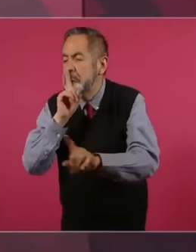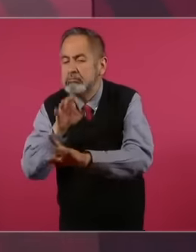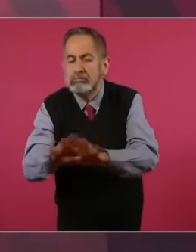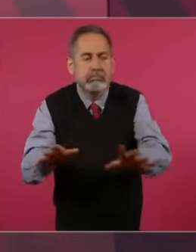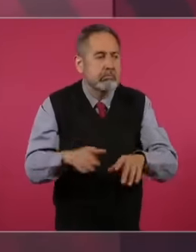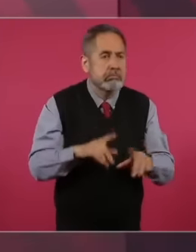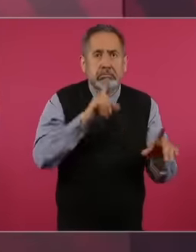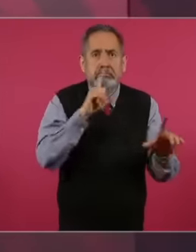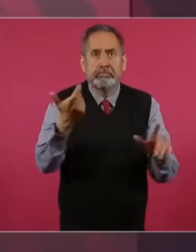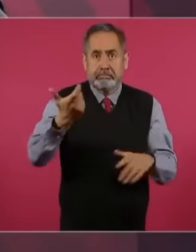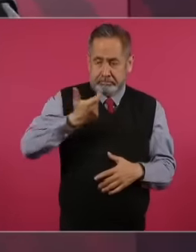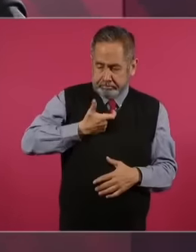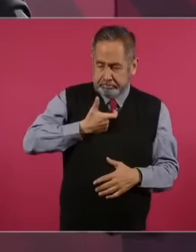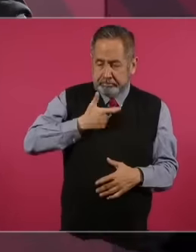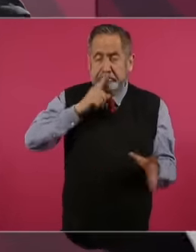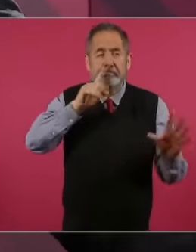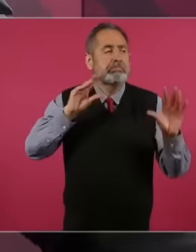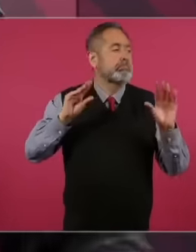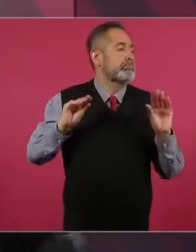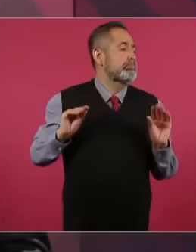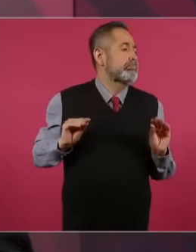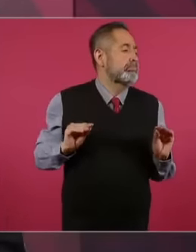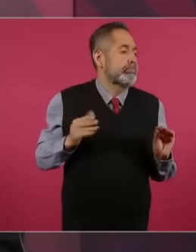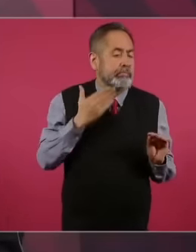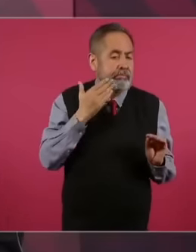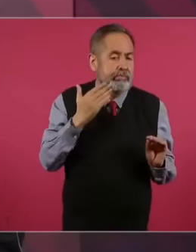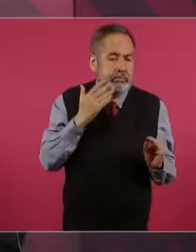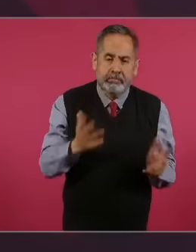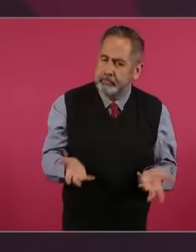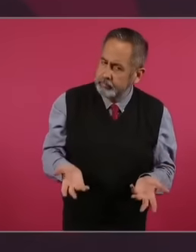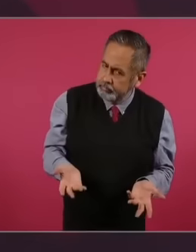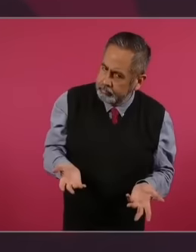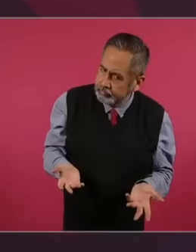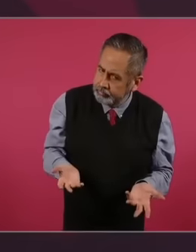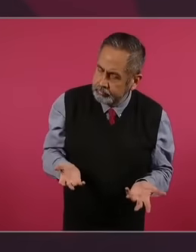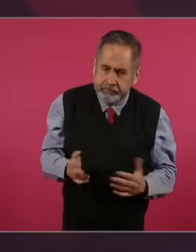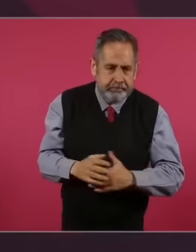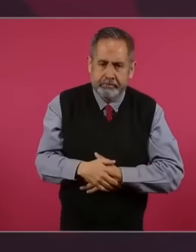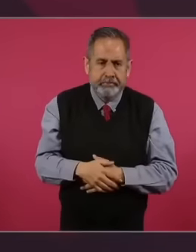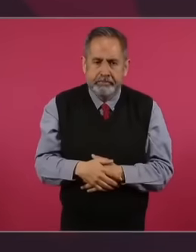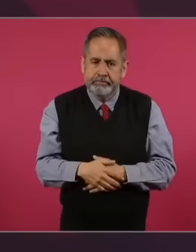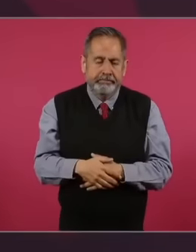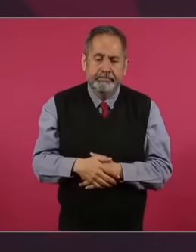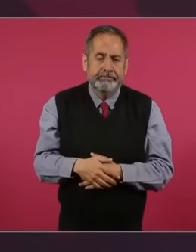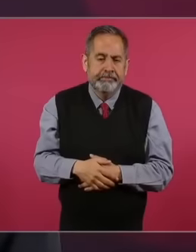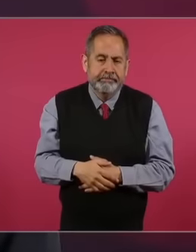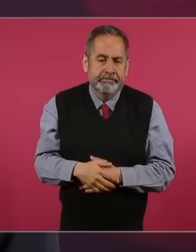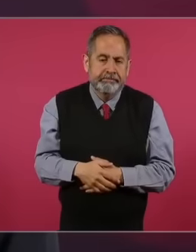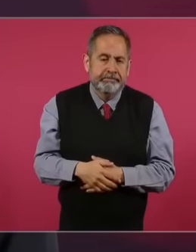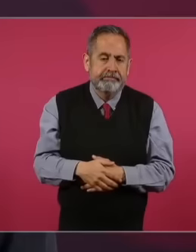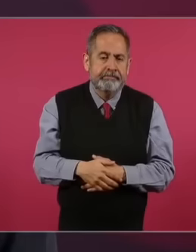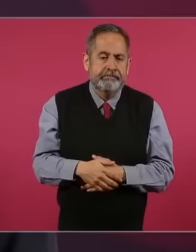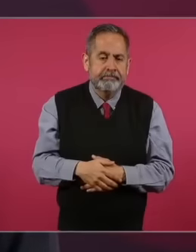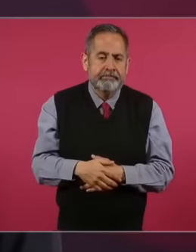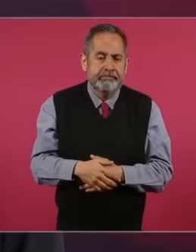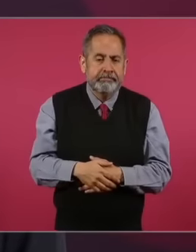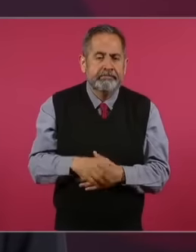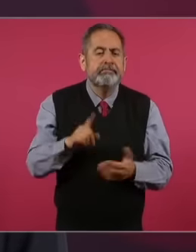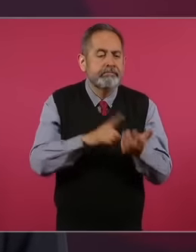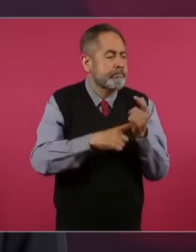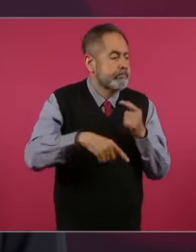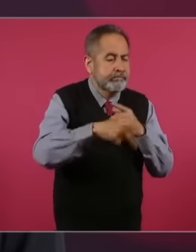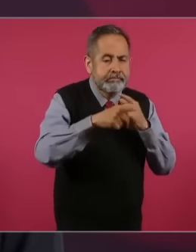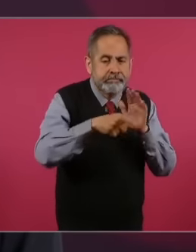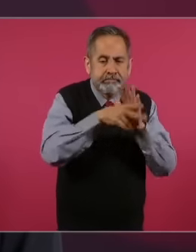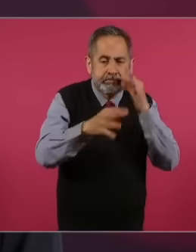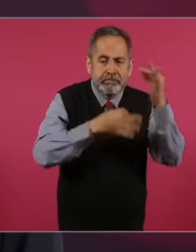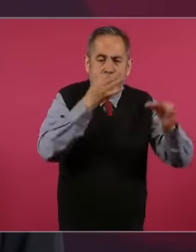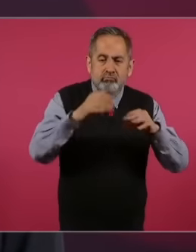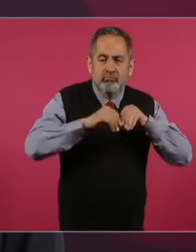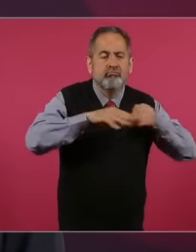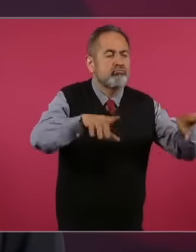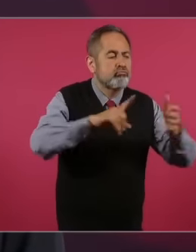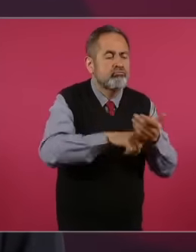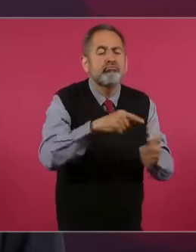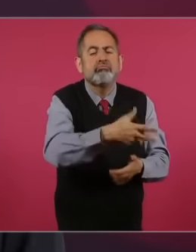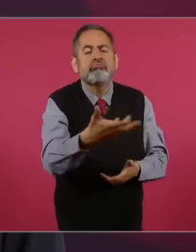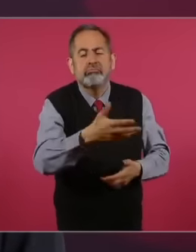protest What the media or information did